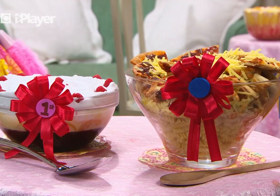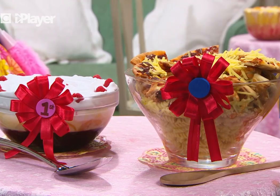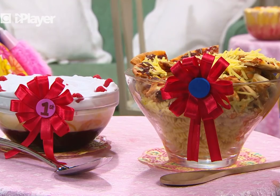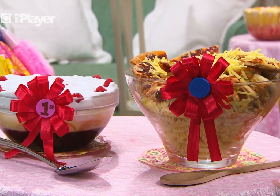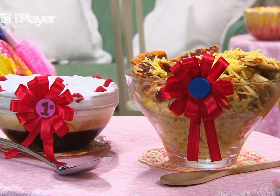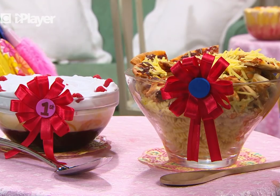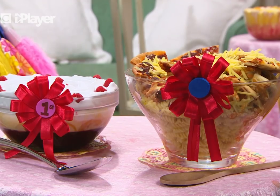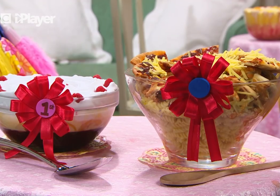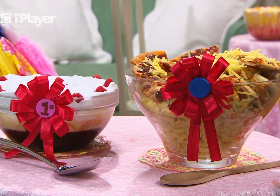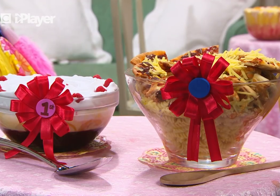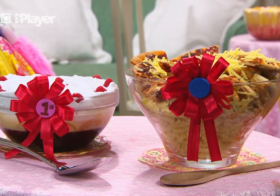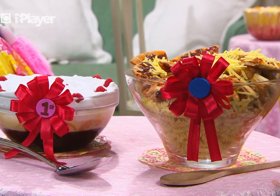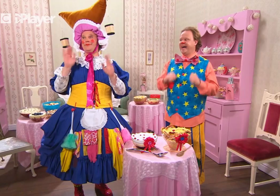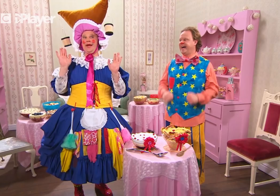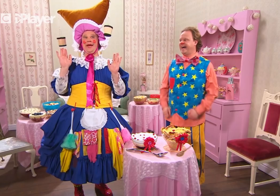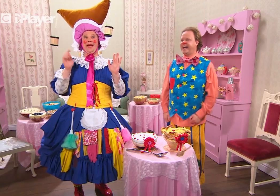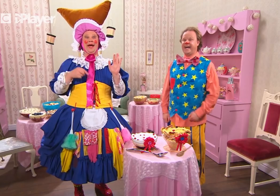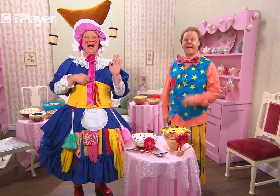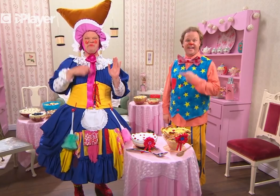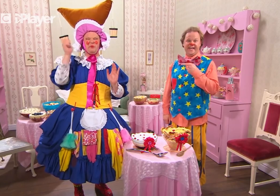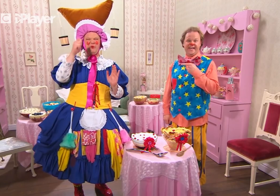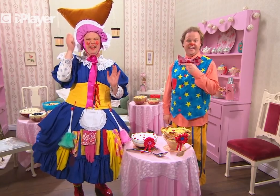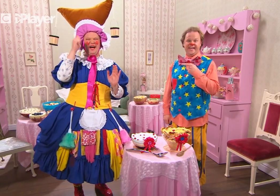aunt paulie i'm the winner